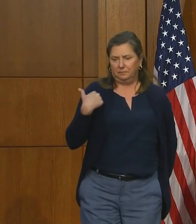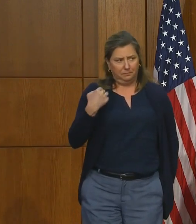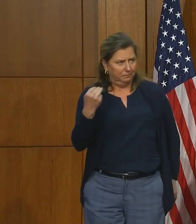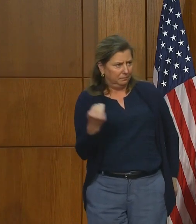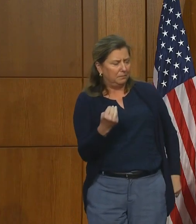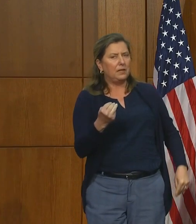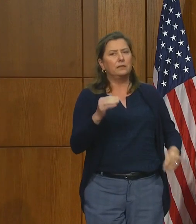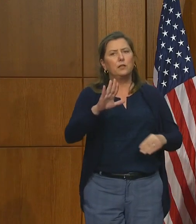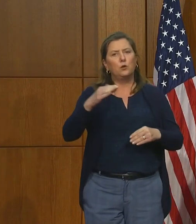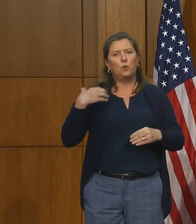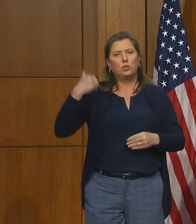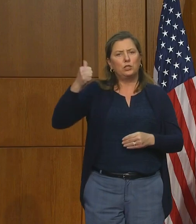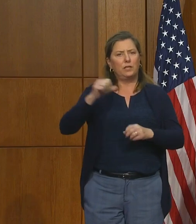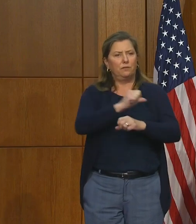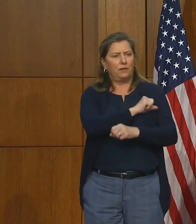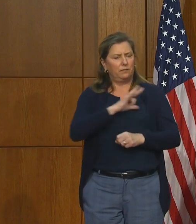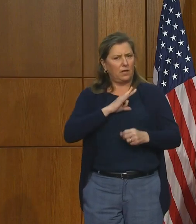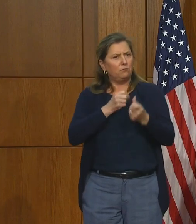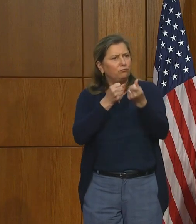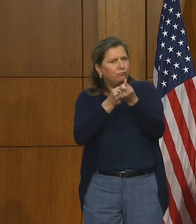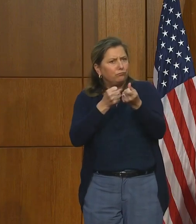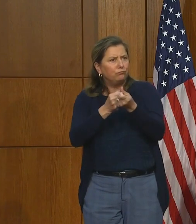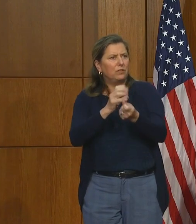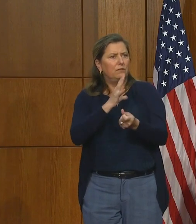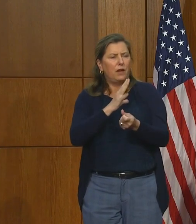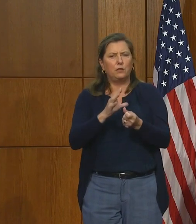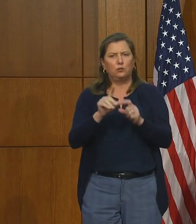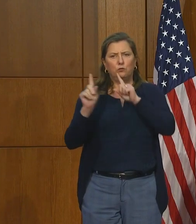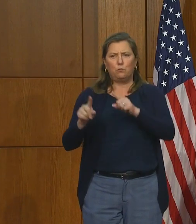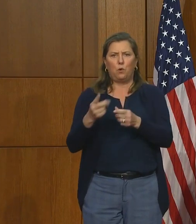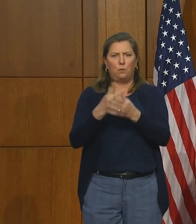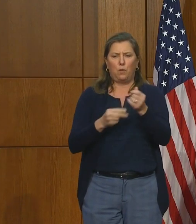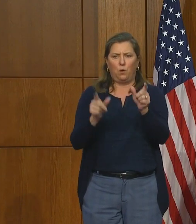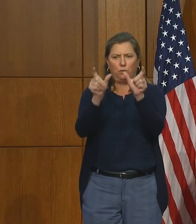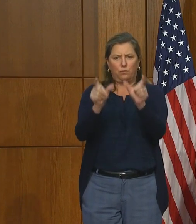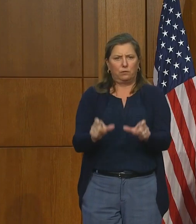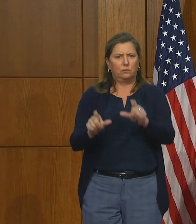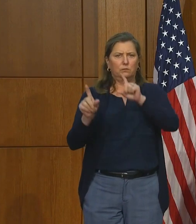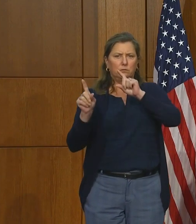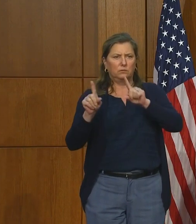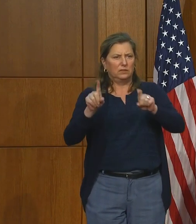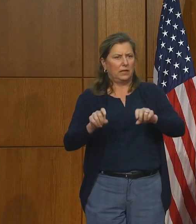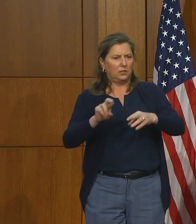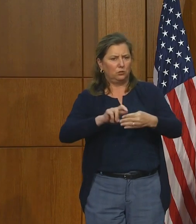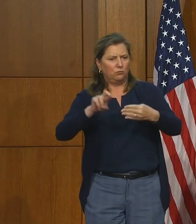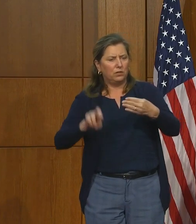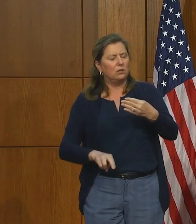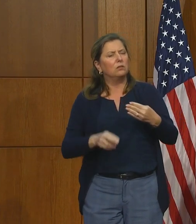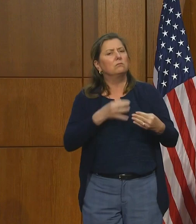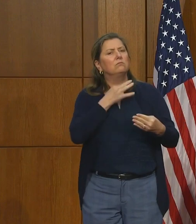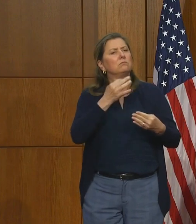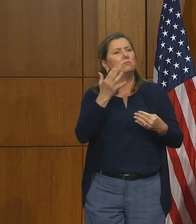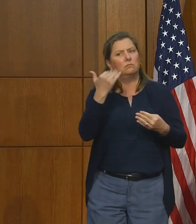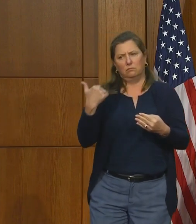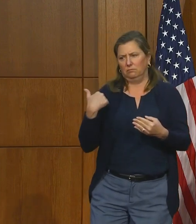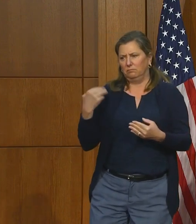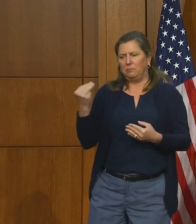HERE ON MONDAY YOU'RE OF TO SEND THE PRACTICE OF PORTING